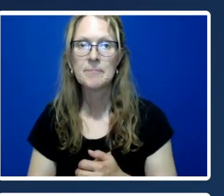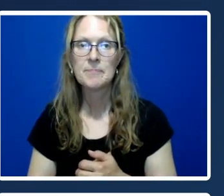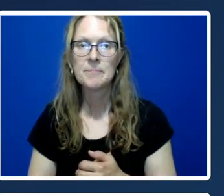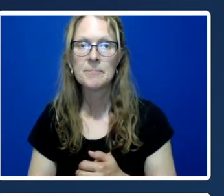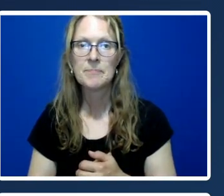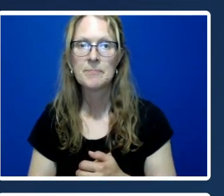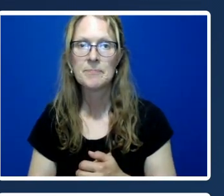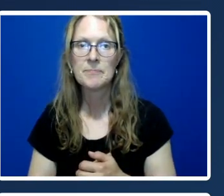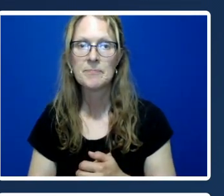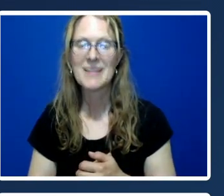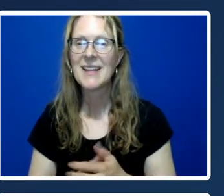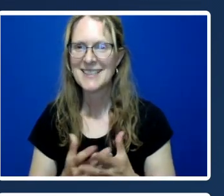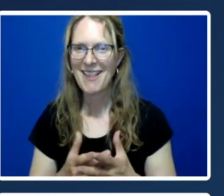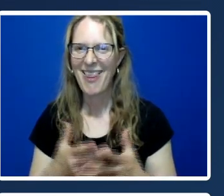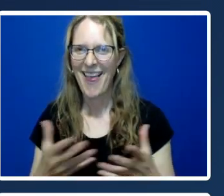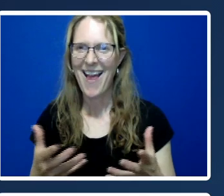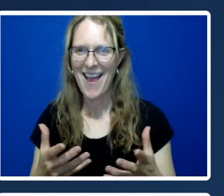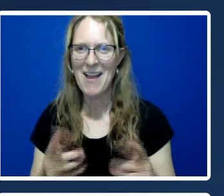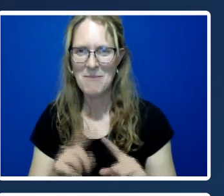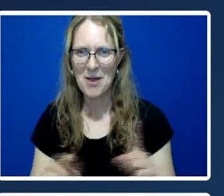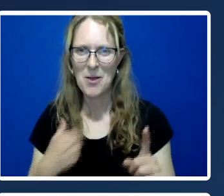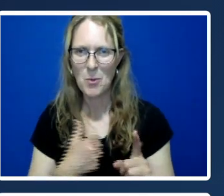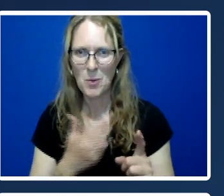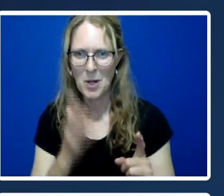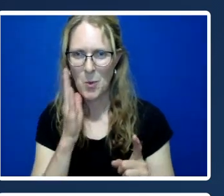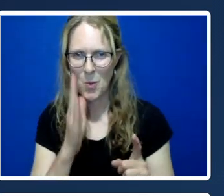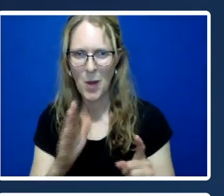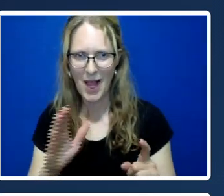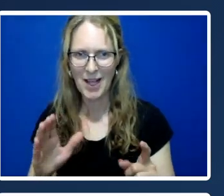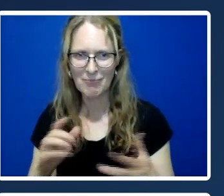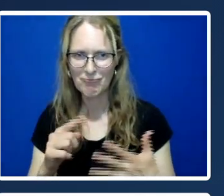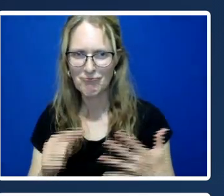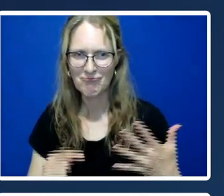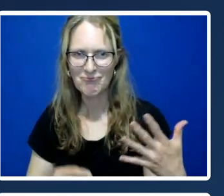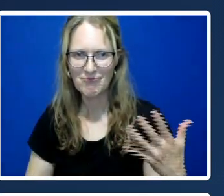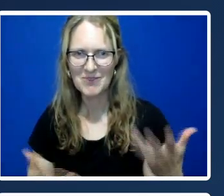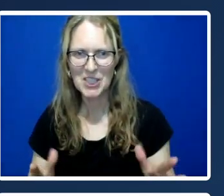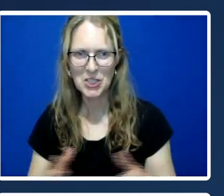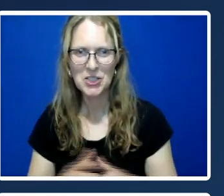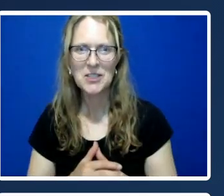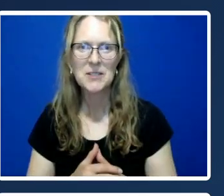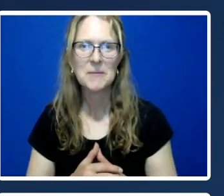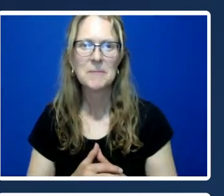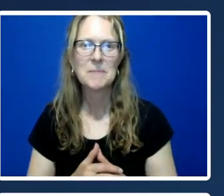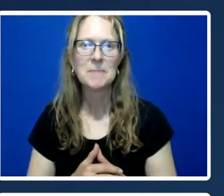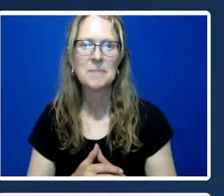but we'll get it done. Our work in this space will be the first topic we discuss,